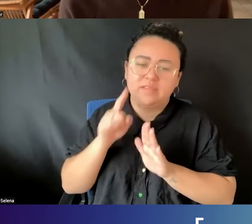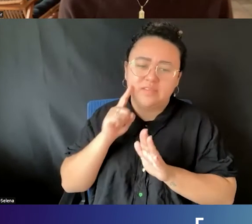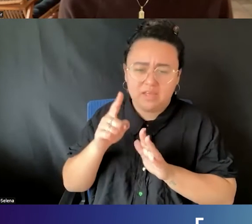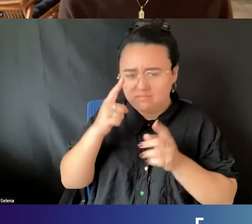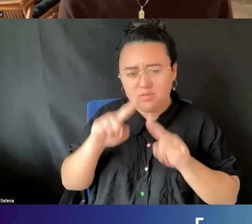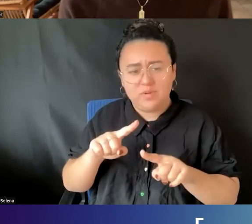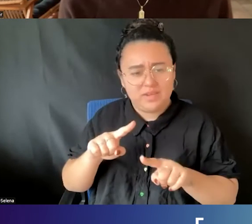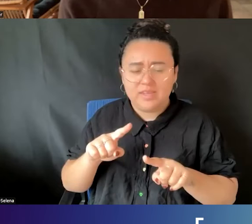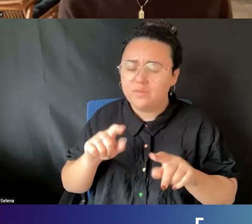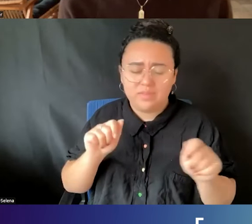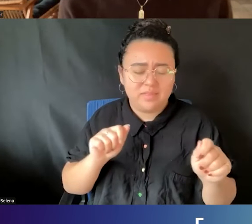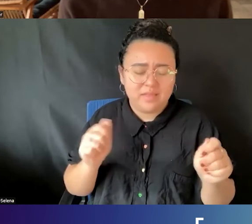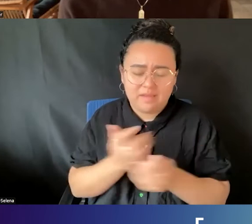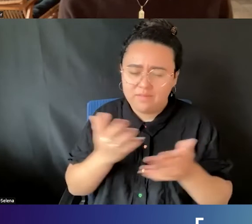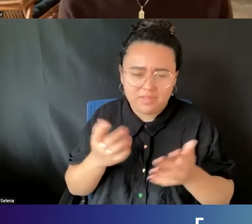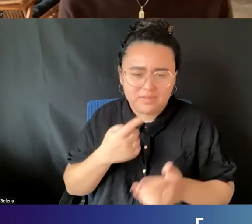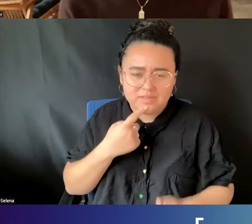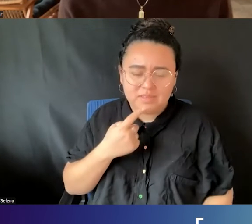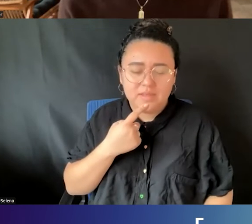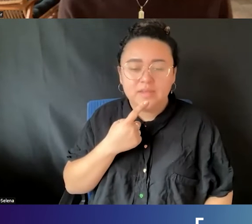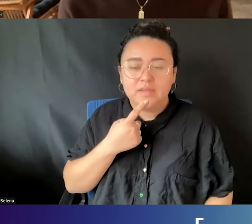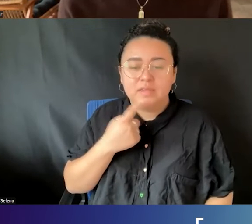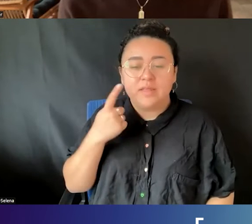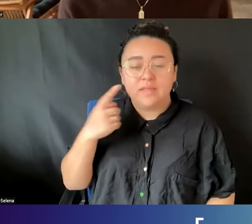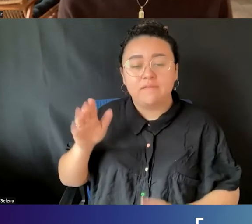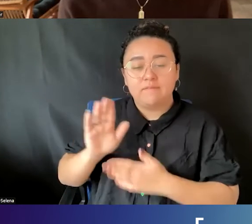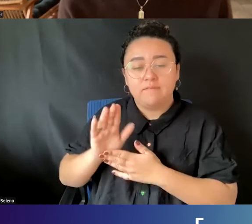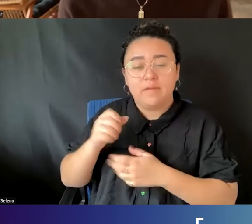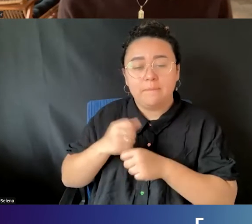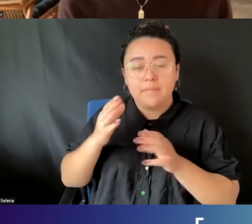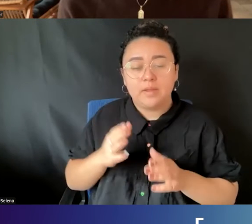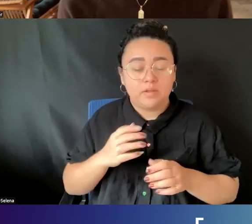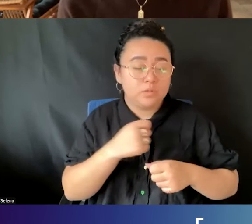I put it down to, you know, filmmakers and producers and filmmakers.